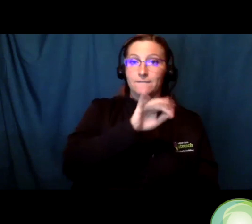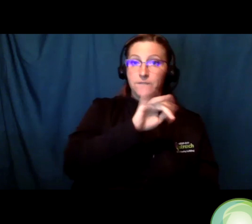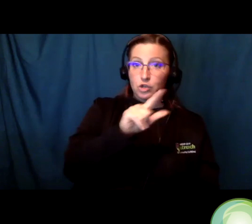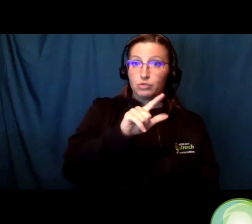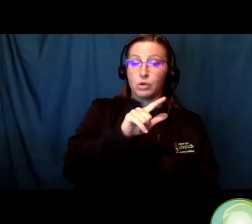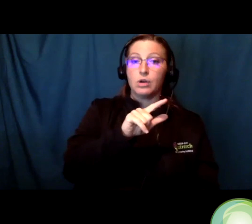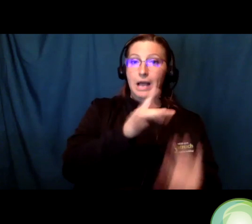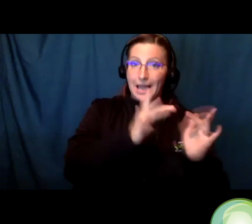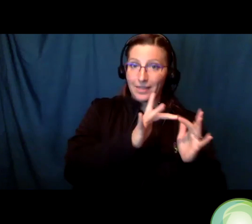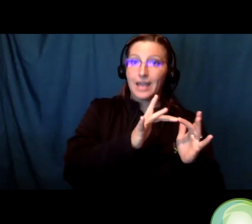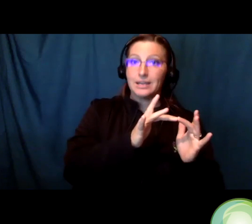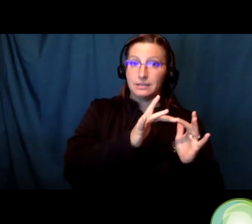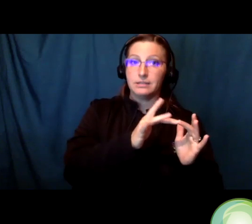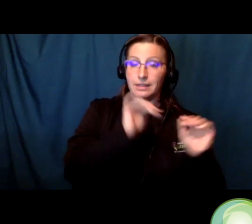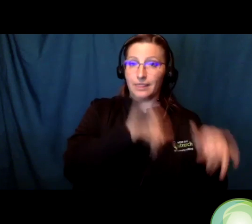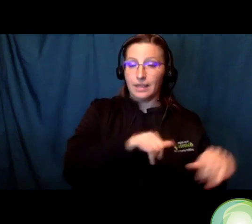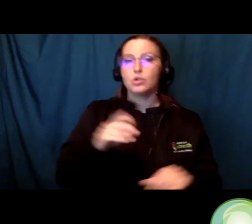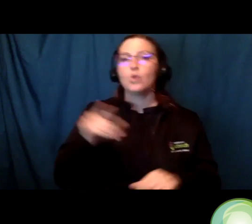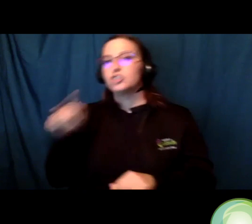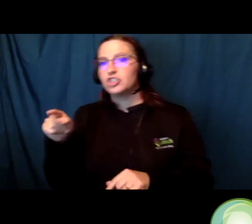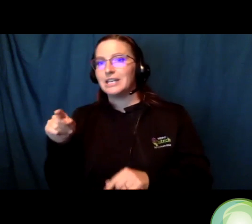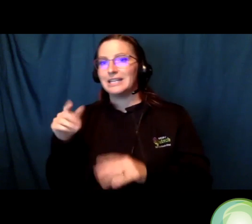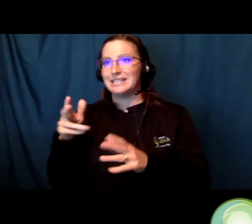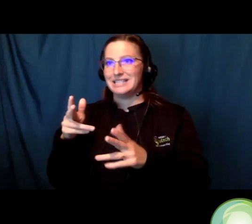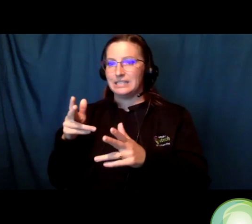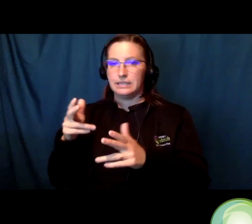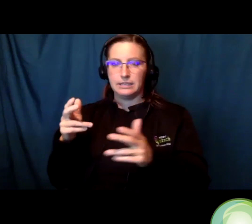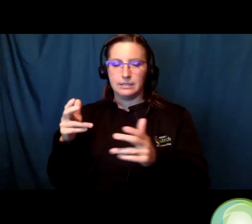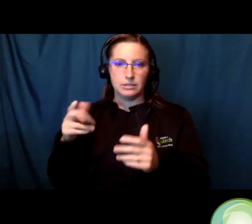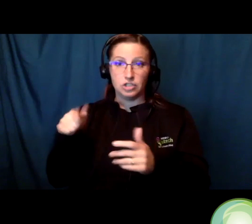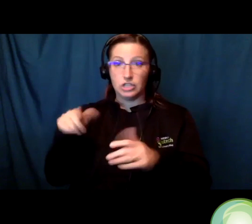cool. So they had she had taken anything that you normally would have printed out,